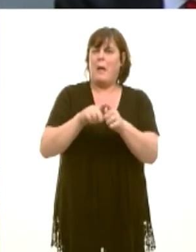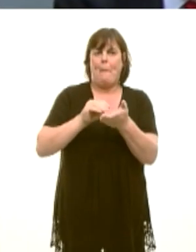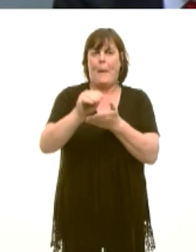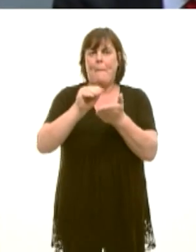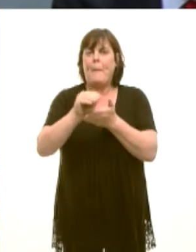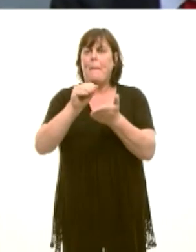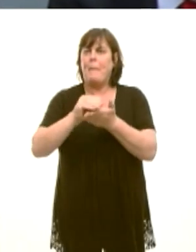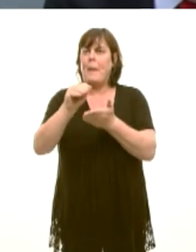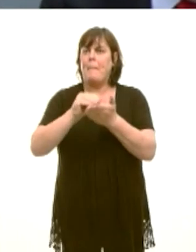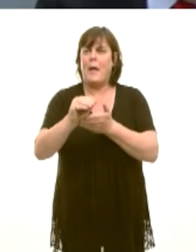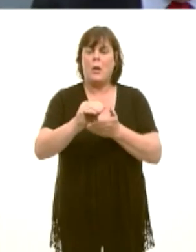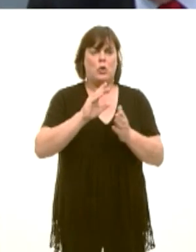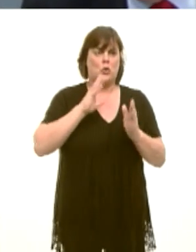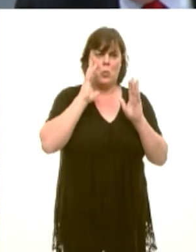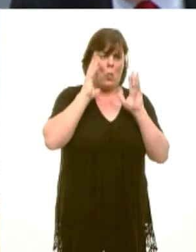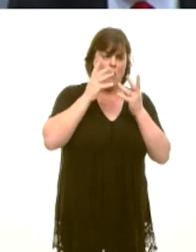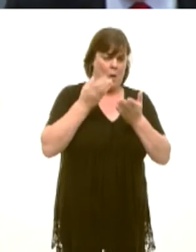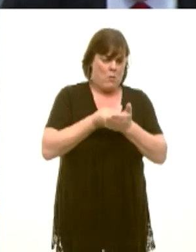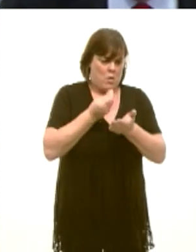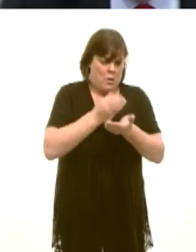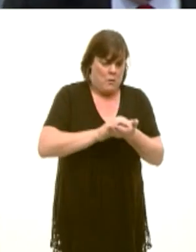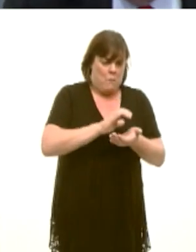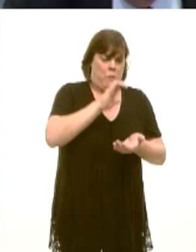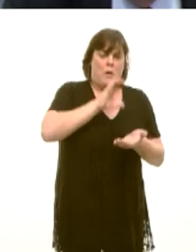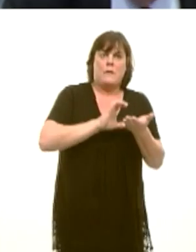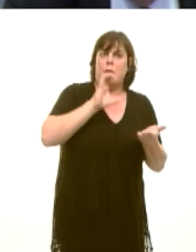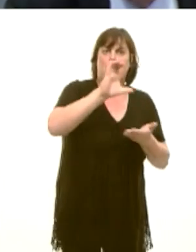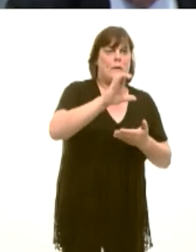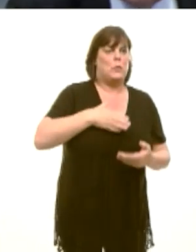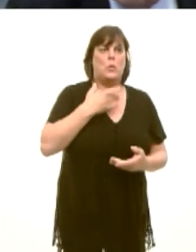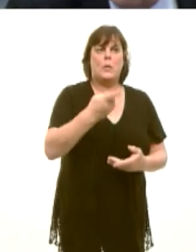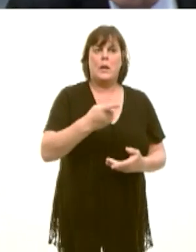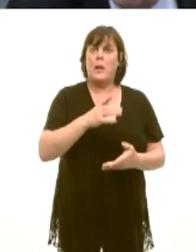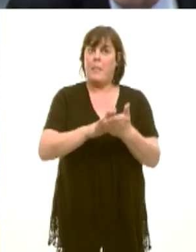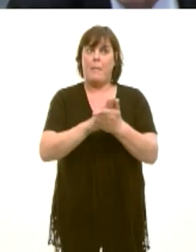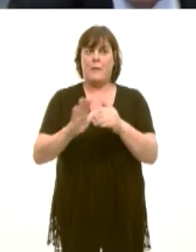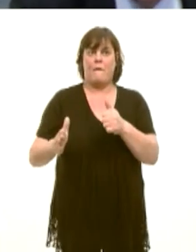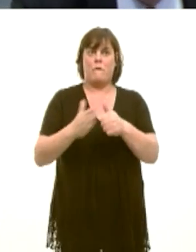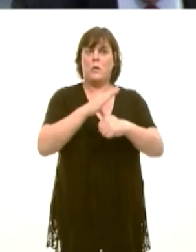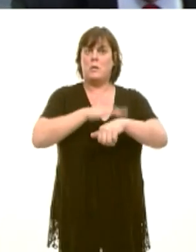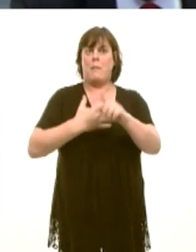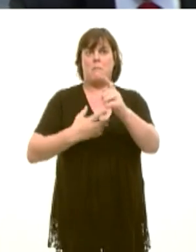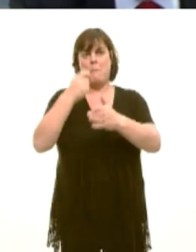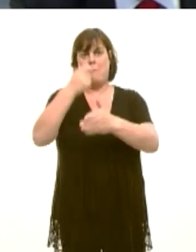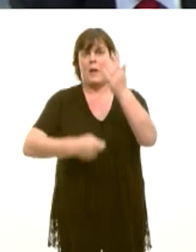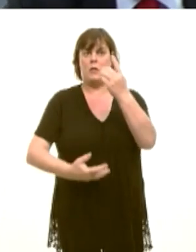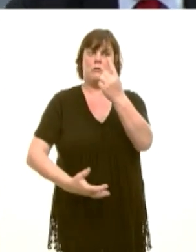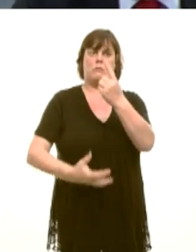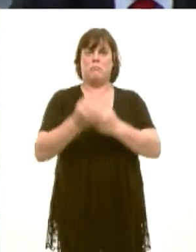Isnít that exactly the kind of policy that we need to help first-time buyers achieve their dreams of owning their own home at some point?